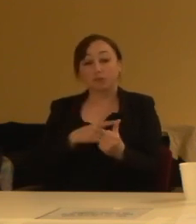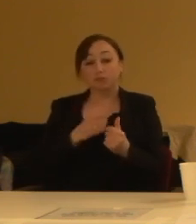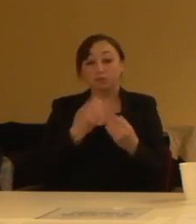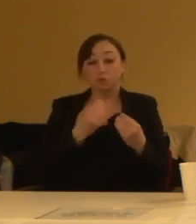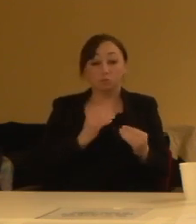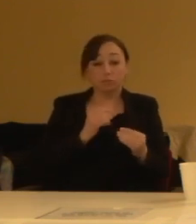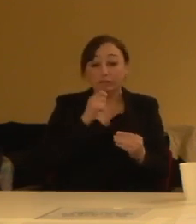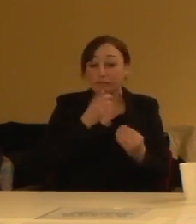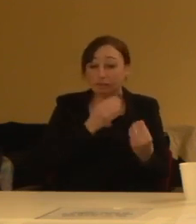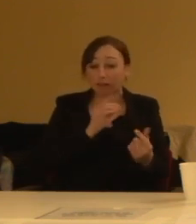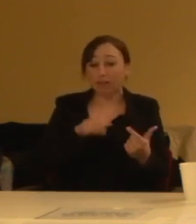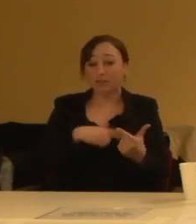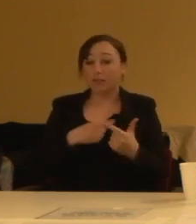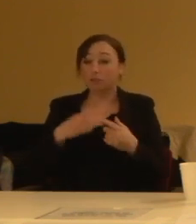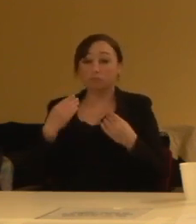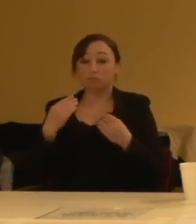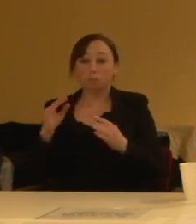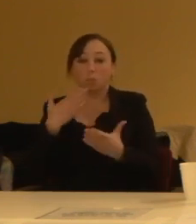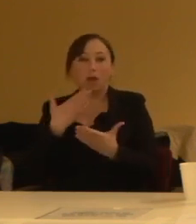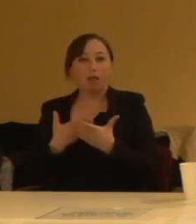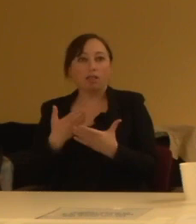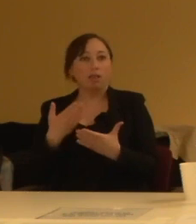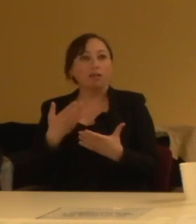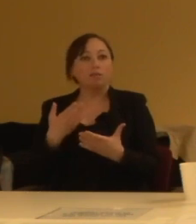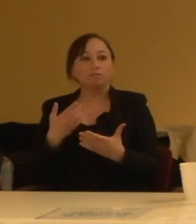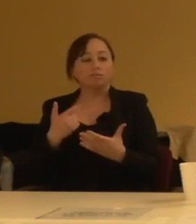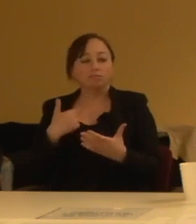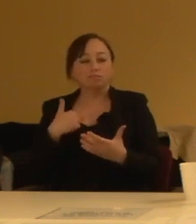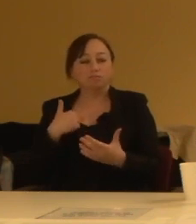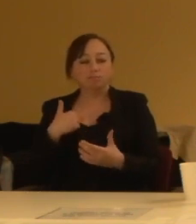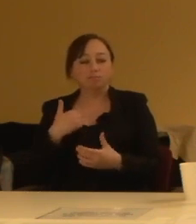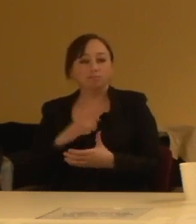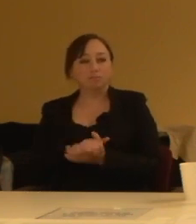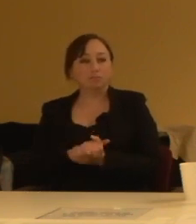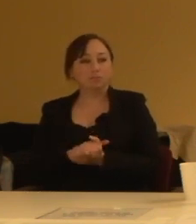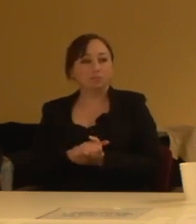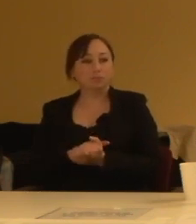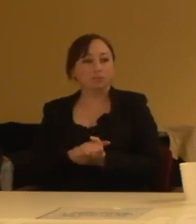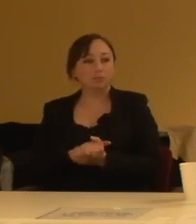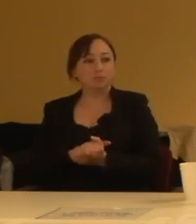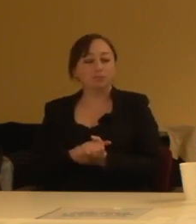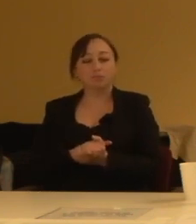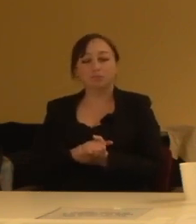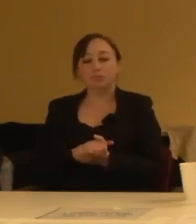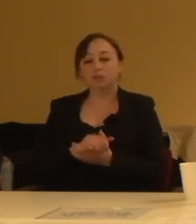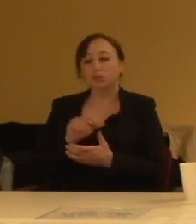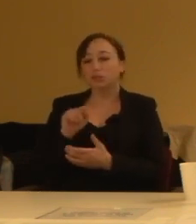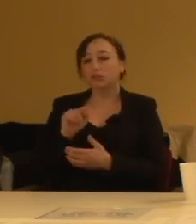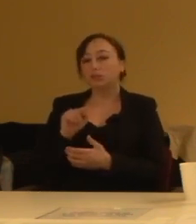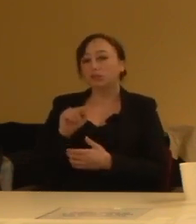And I think the plate, like I was really moved by something Tarell McCraney said when he won.